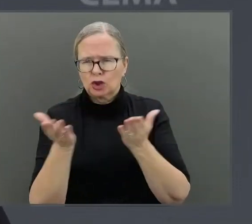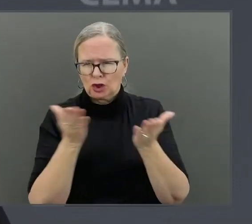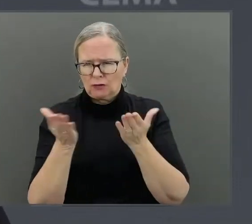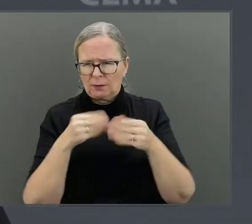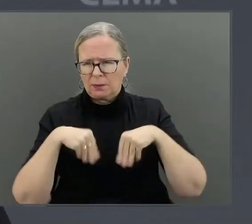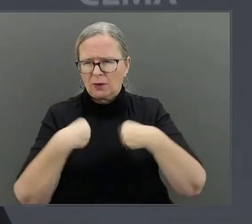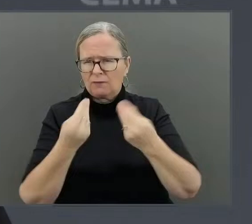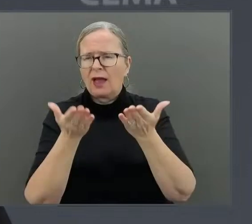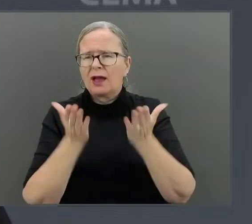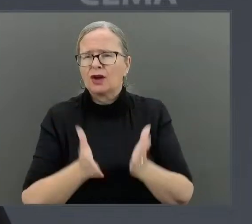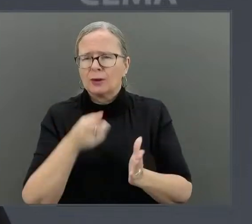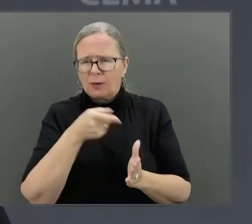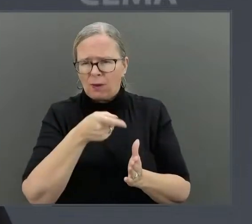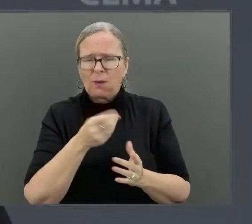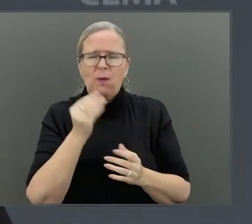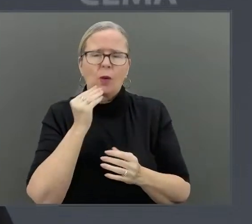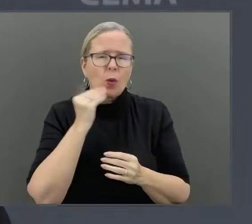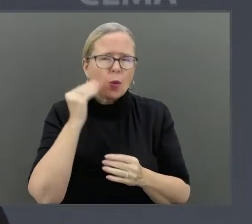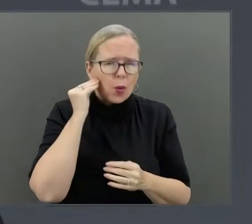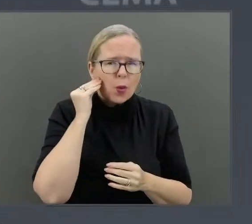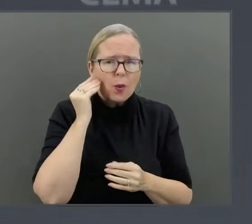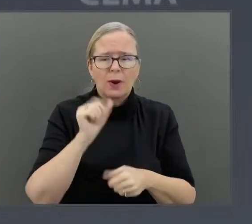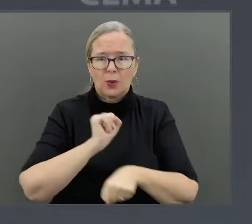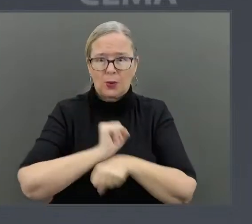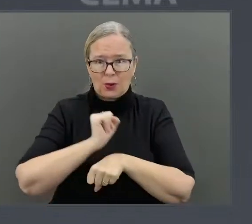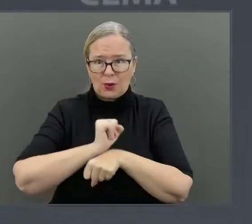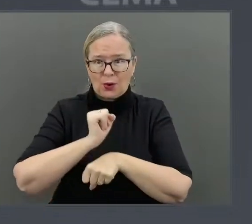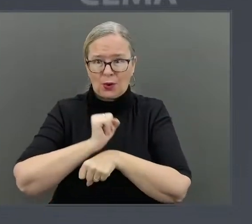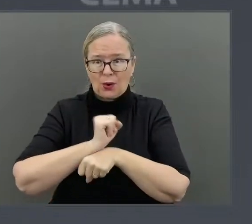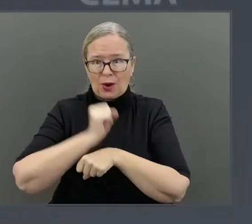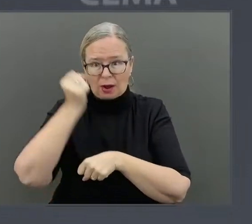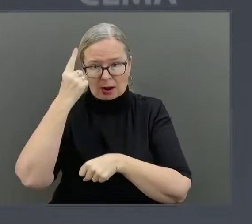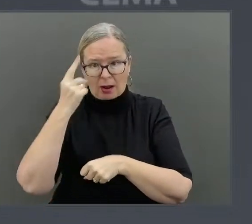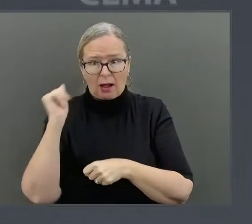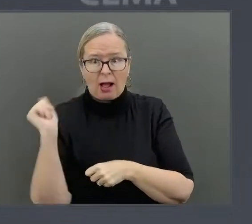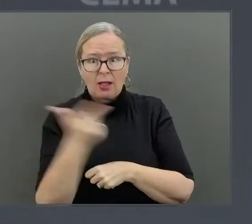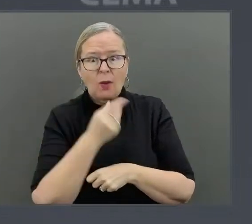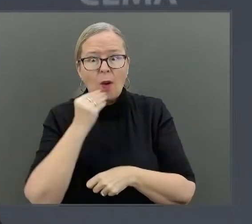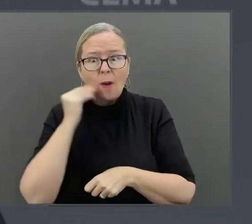persons are able to work from home especially Frontline service workers and we want you to